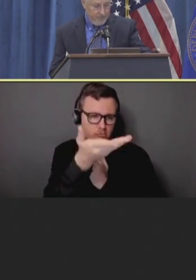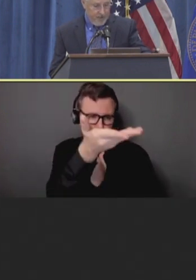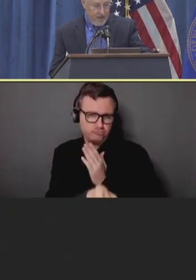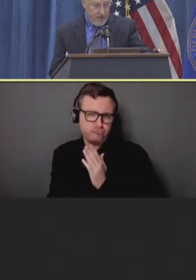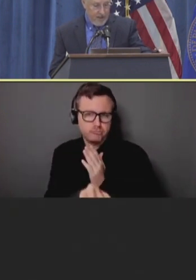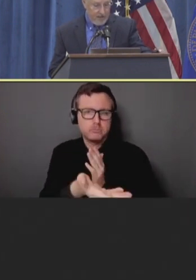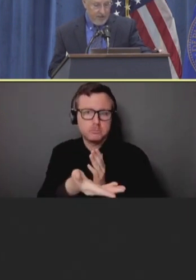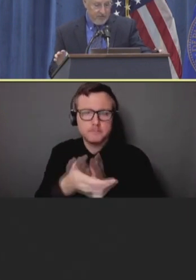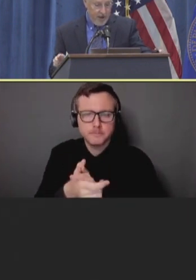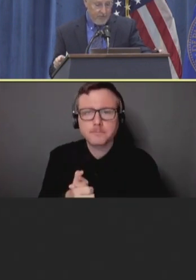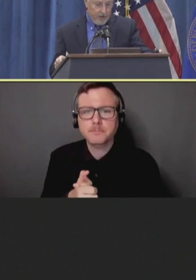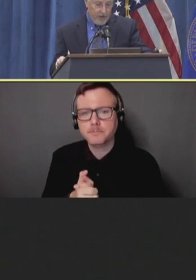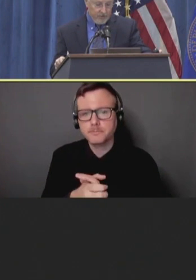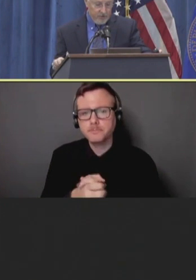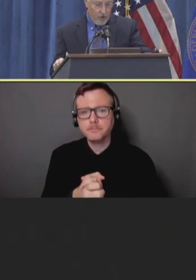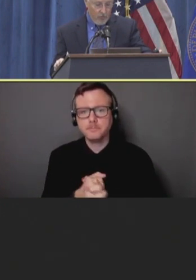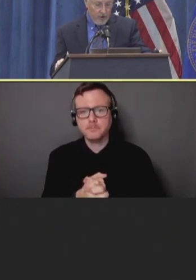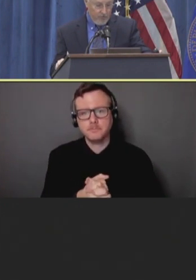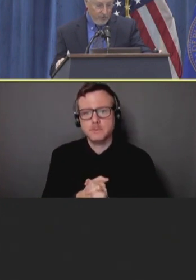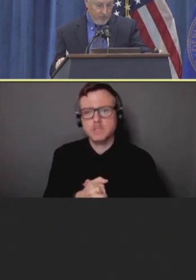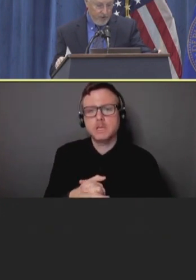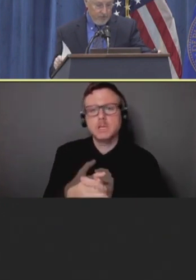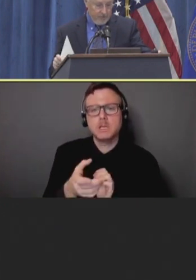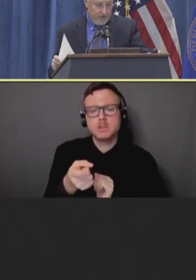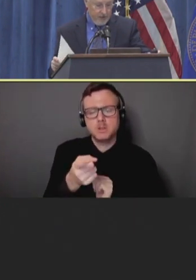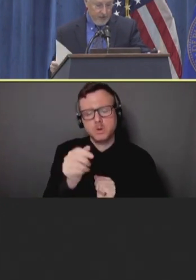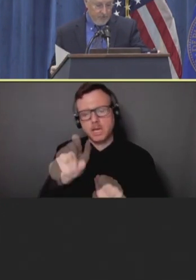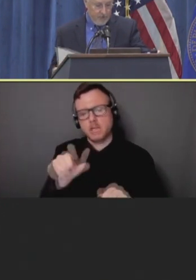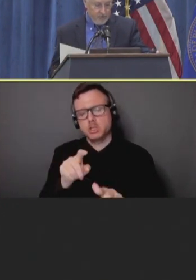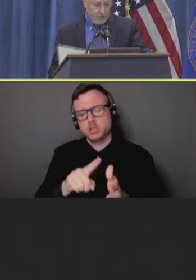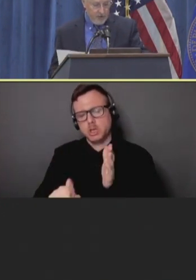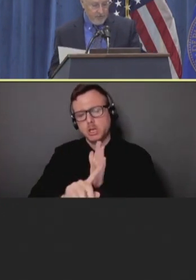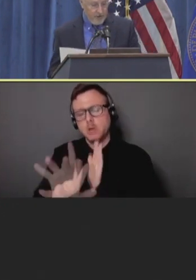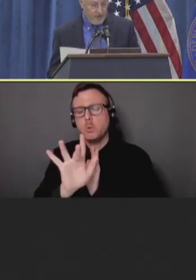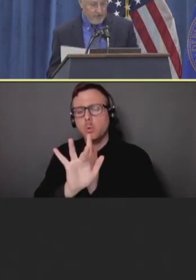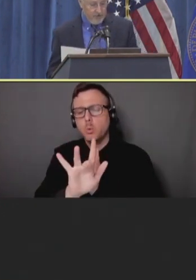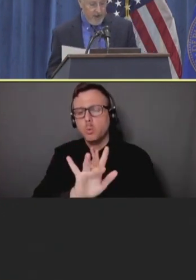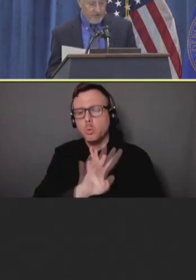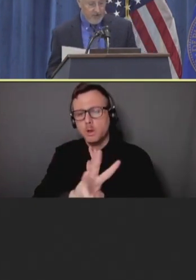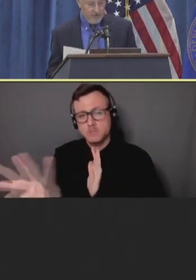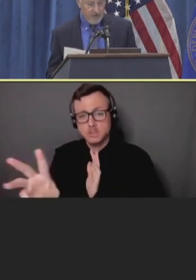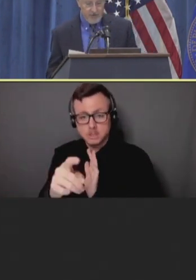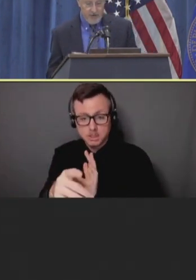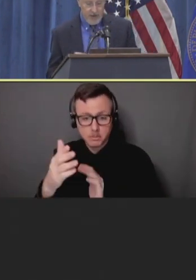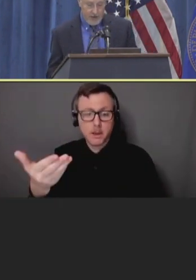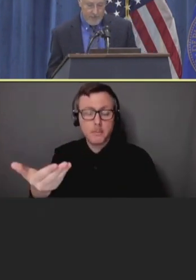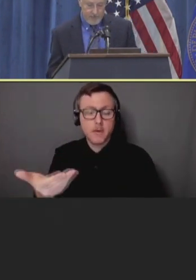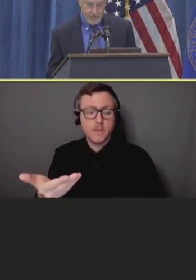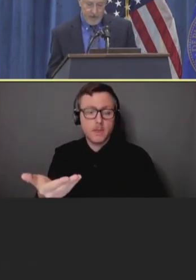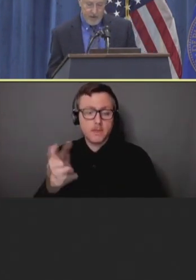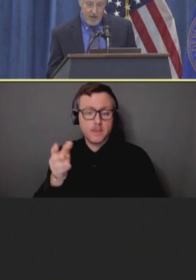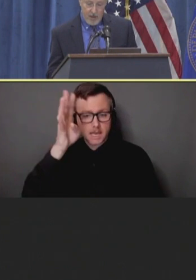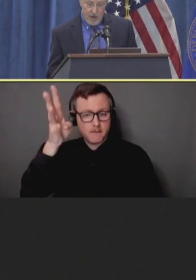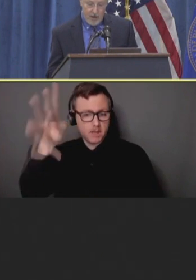At this time I'd like to start with our first panel of the day, focused on innovations in vaccine safety data.